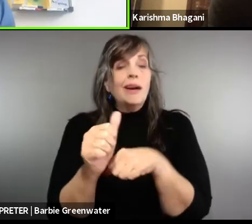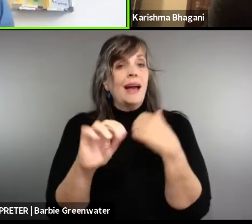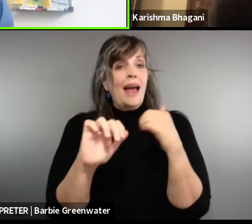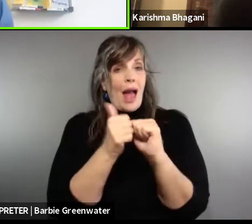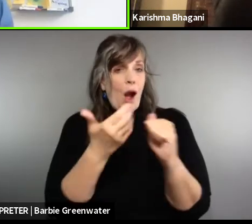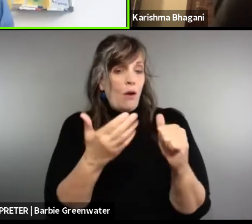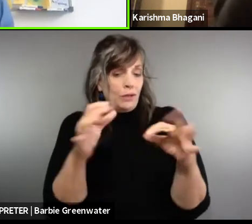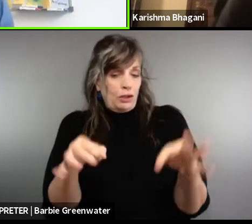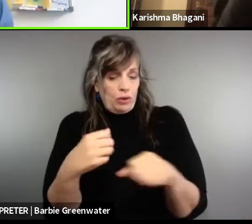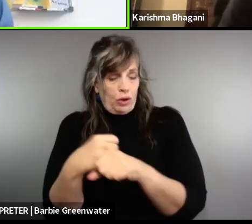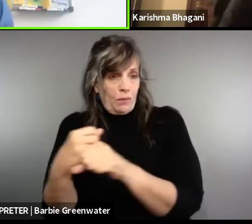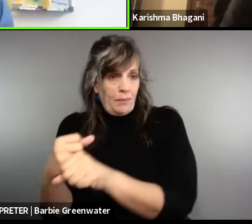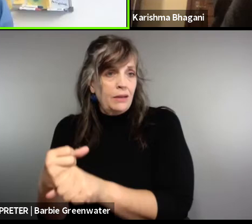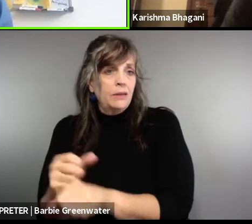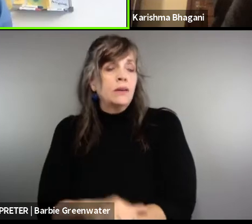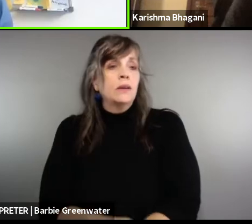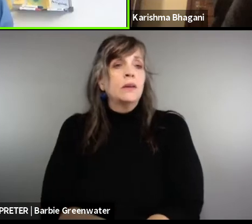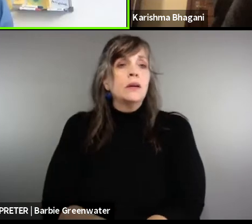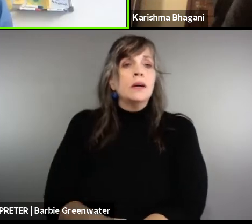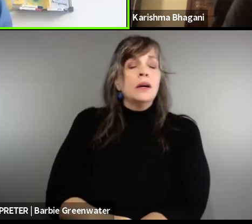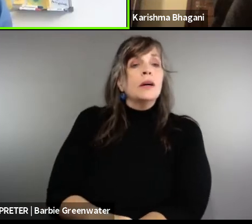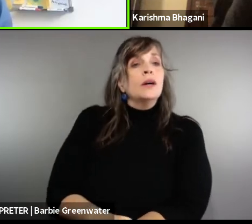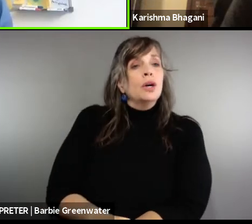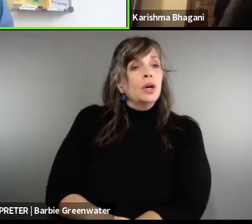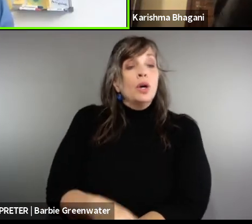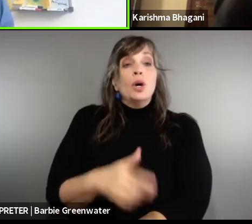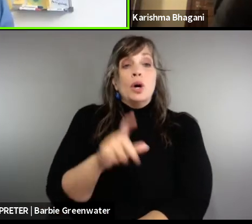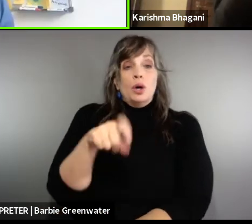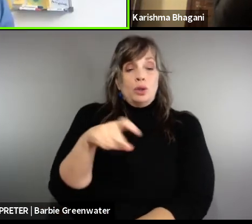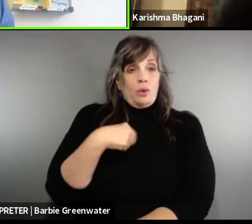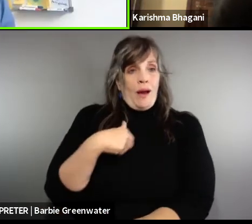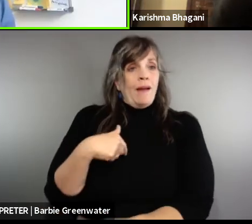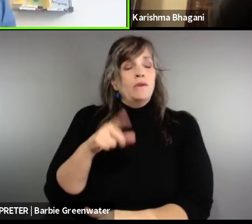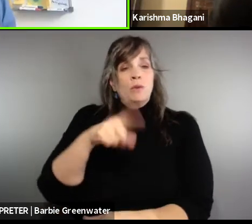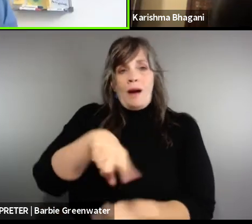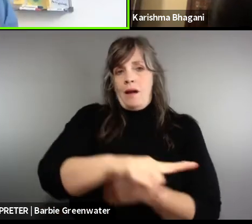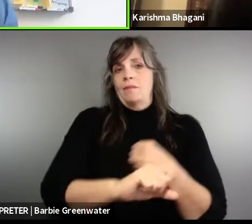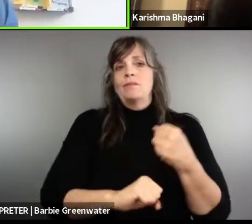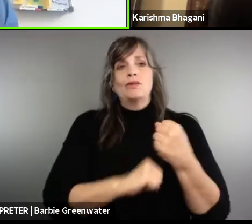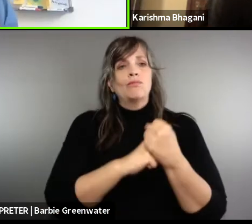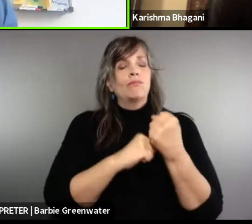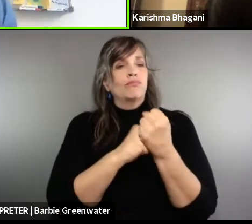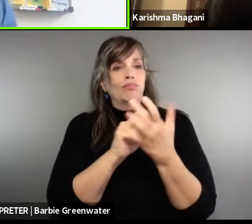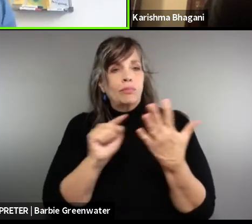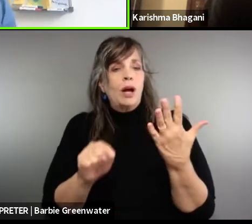you have to have mentors and sponsors and people who advocate for you when you're not in the room.